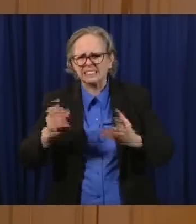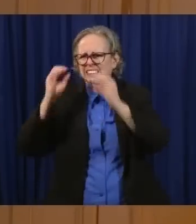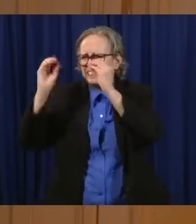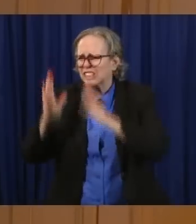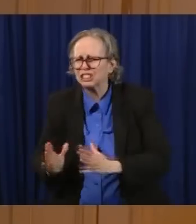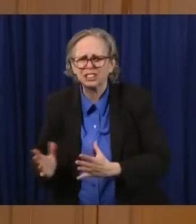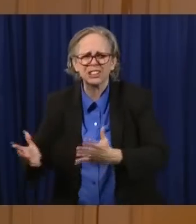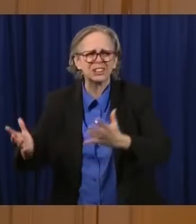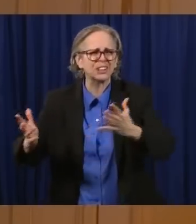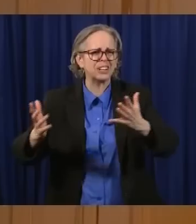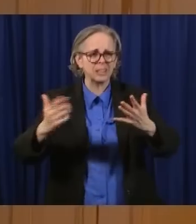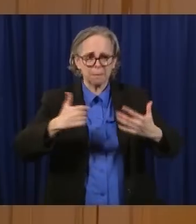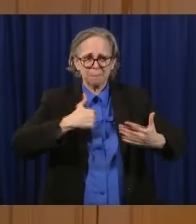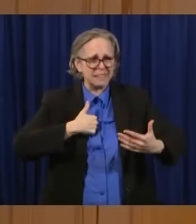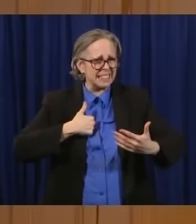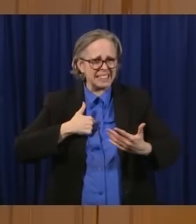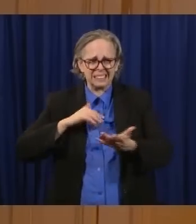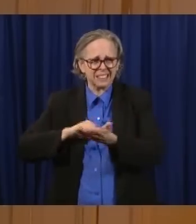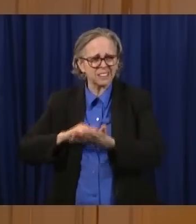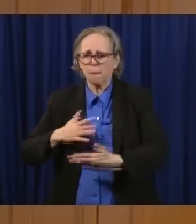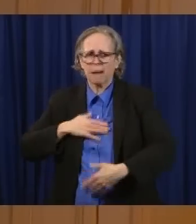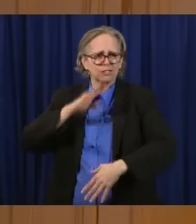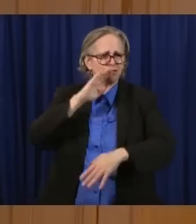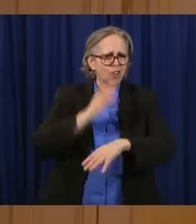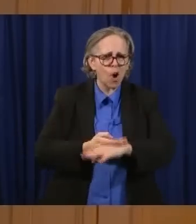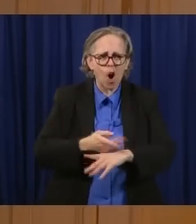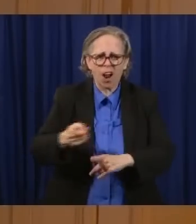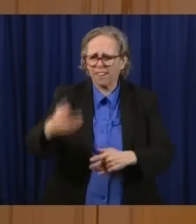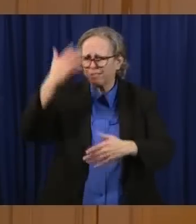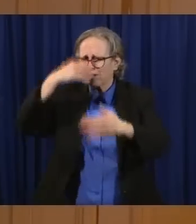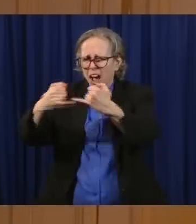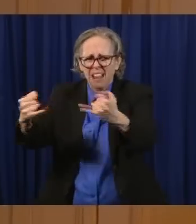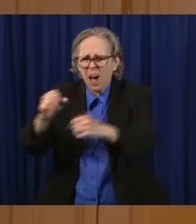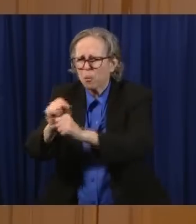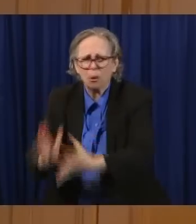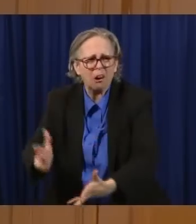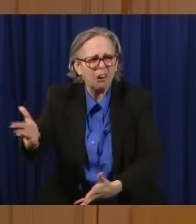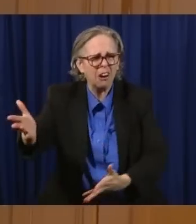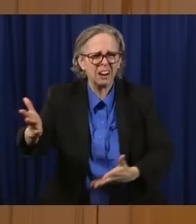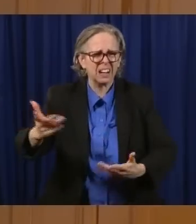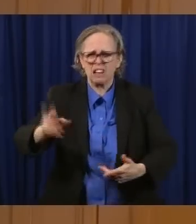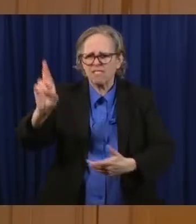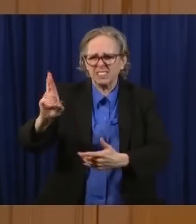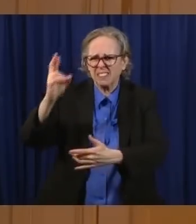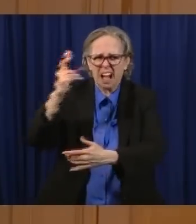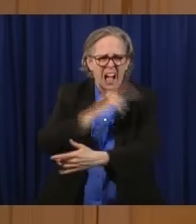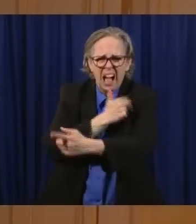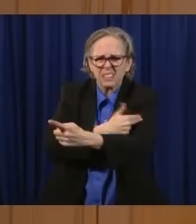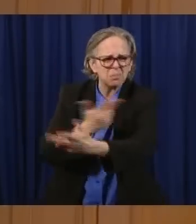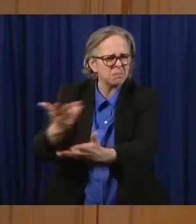THIS AS BUSINESS OWNERS. IN MY FAMILY WE HAVE PEOPLE OF